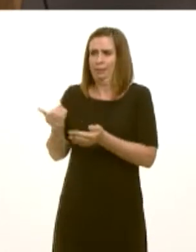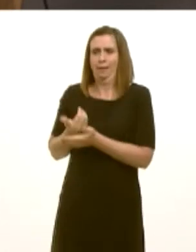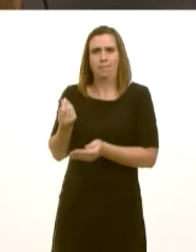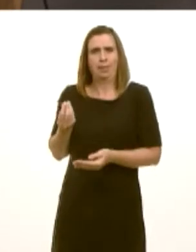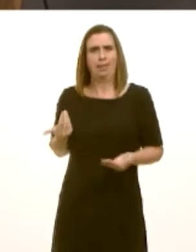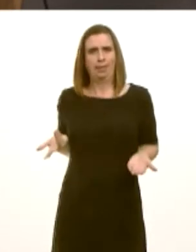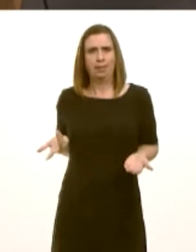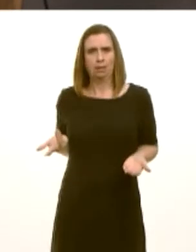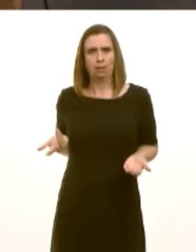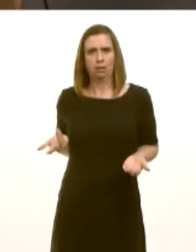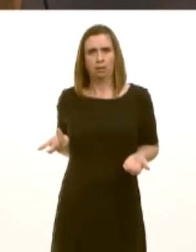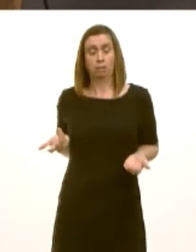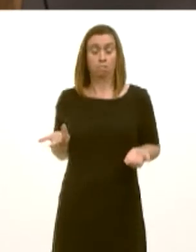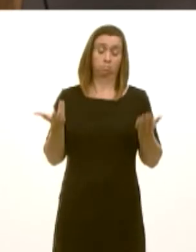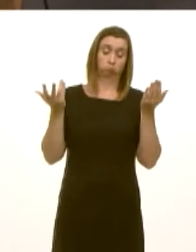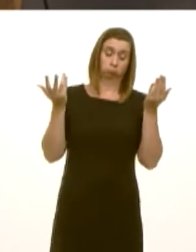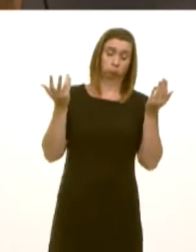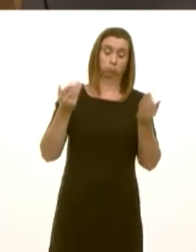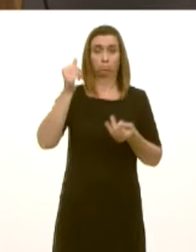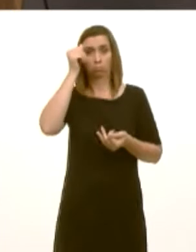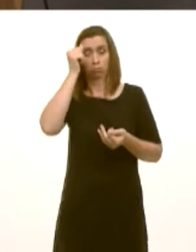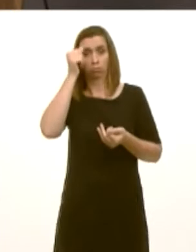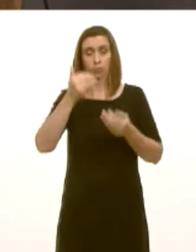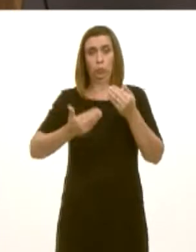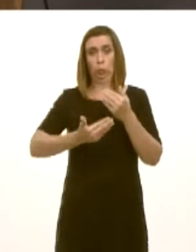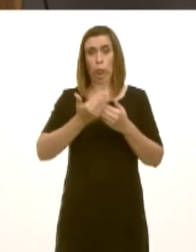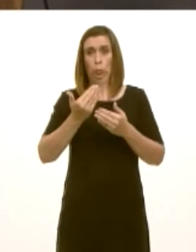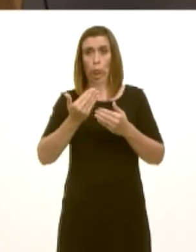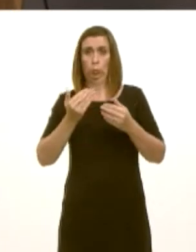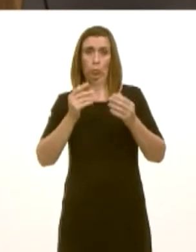It certainly isnít the case that, with a new structure of local authorities, there